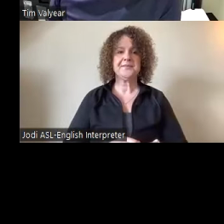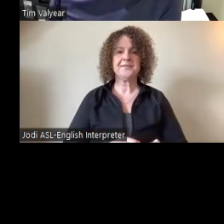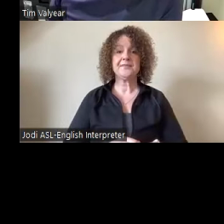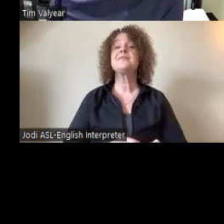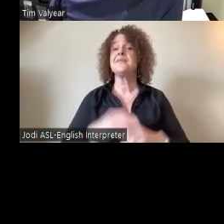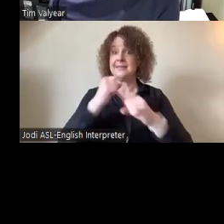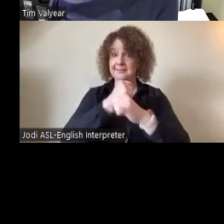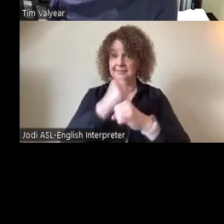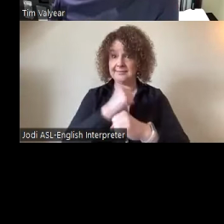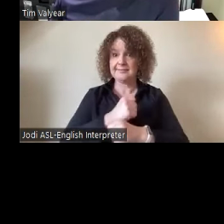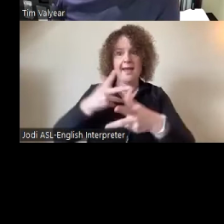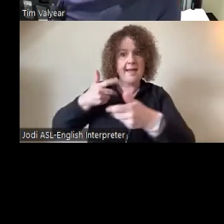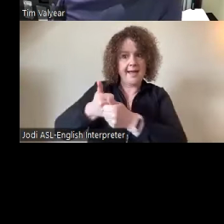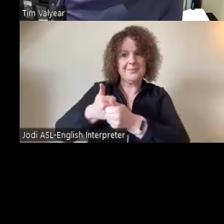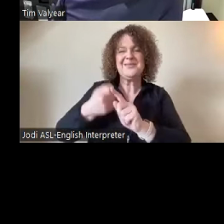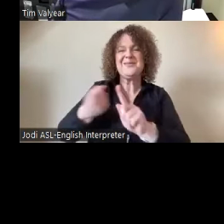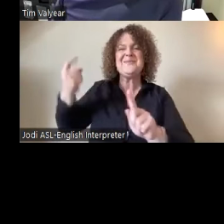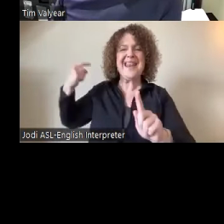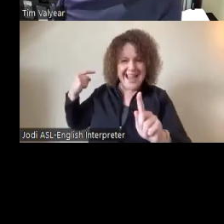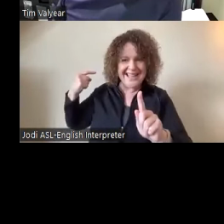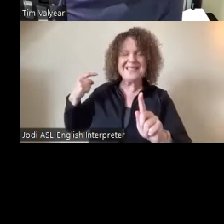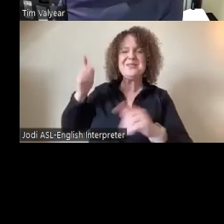philosophy based on a point of care risk assessment. Next